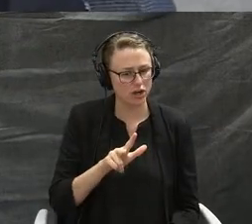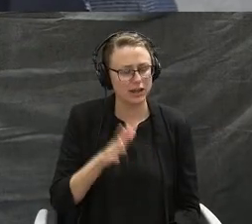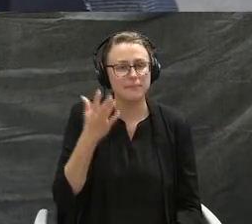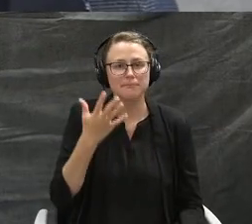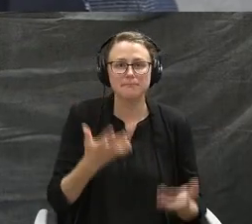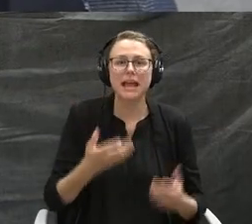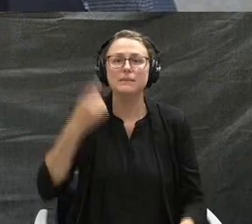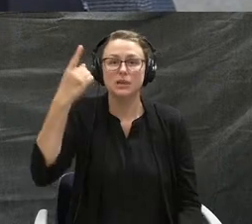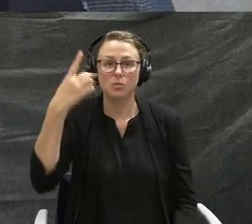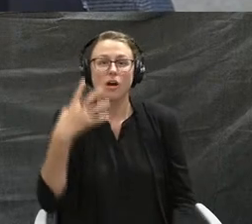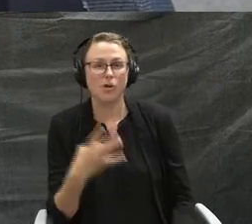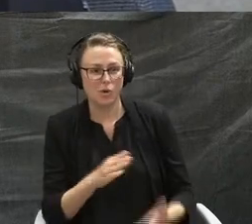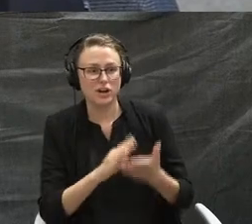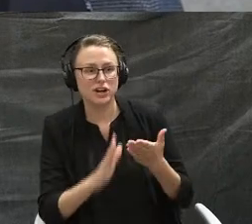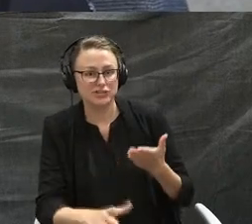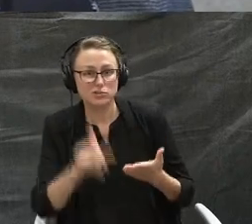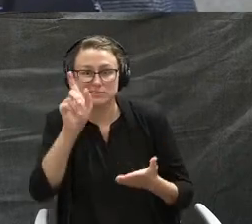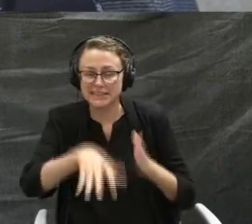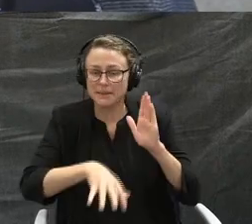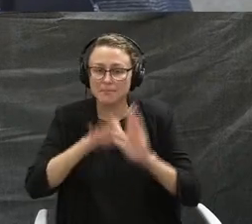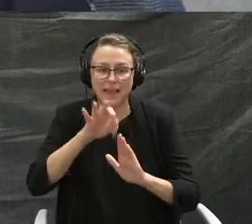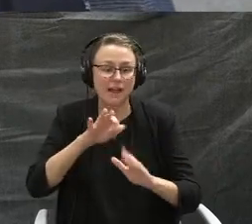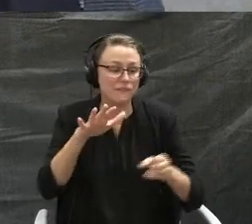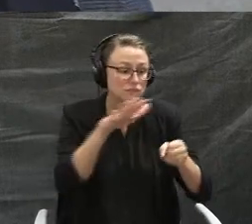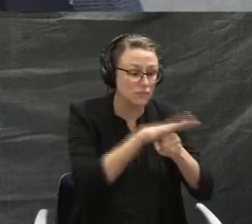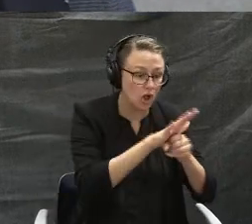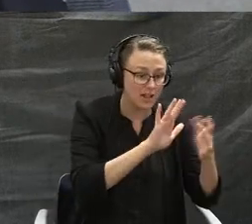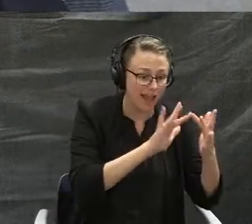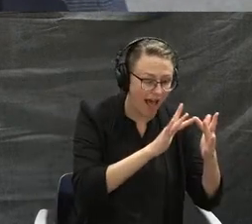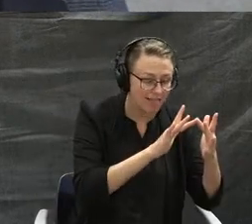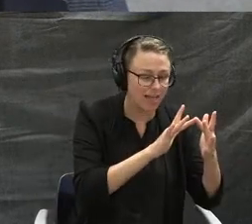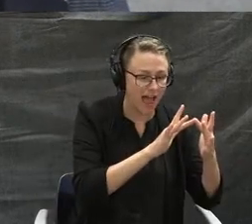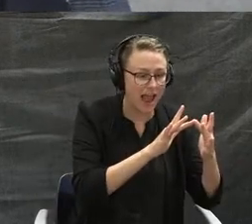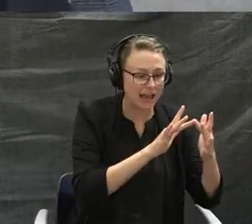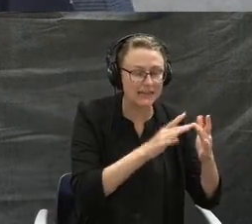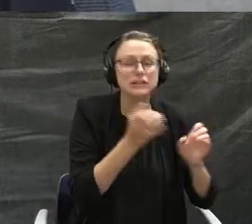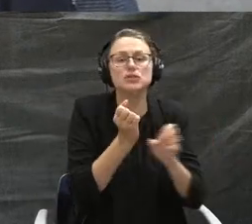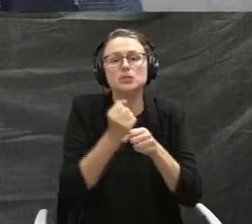to choose completely on line education to make the hybrids viable at 50% capacity.